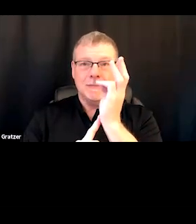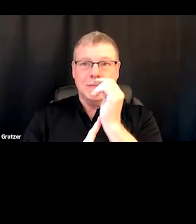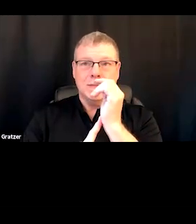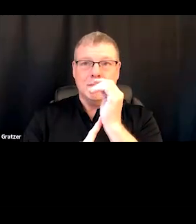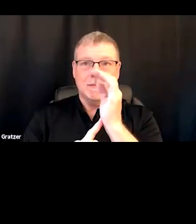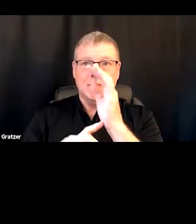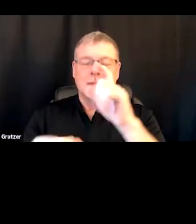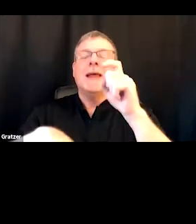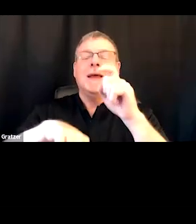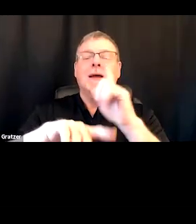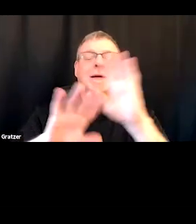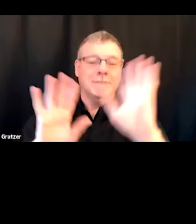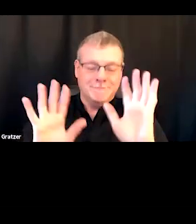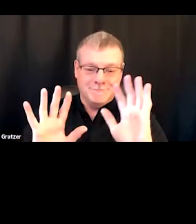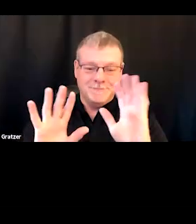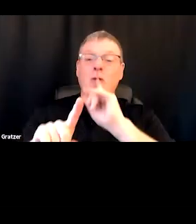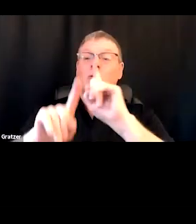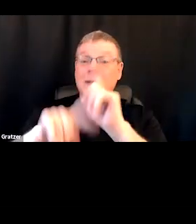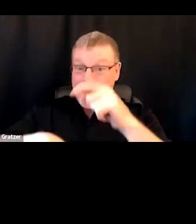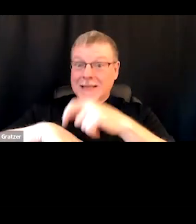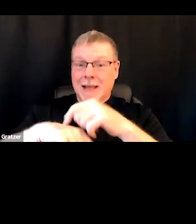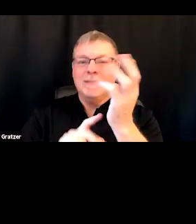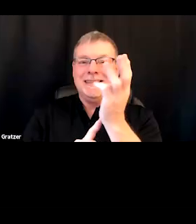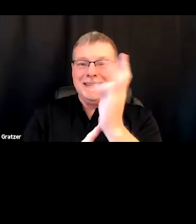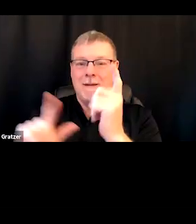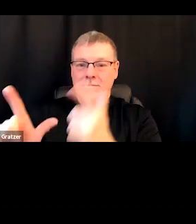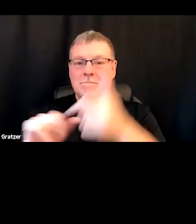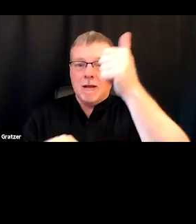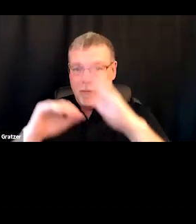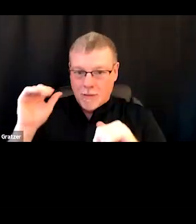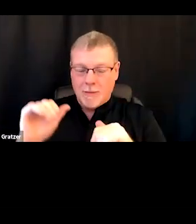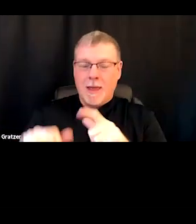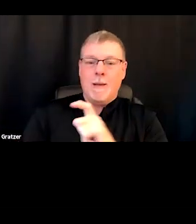our response time is about six minutes faster than police-only response as well.